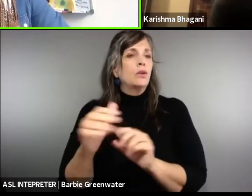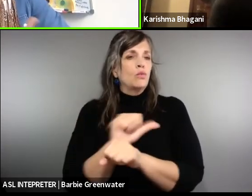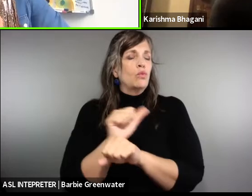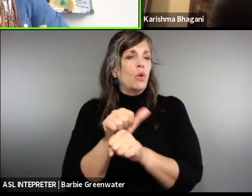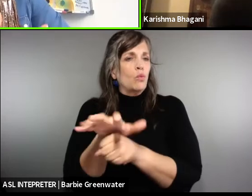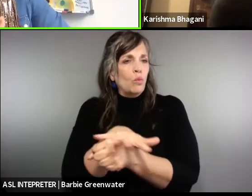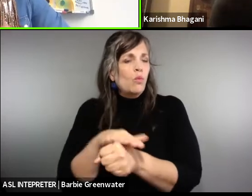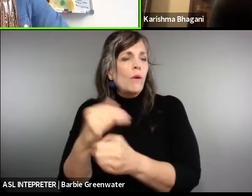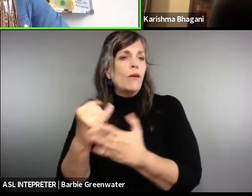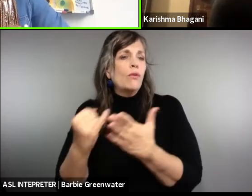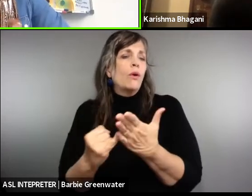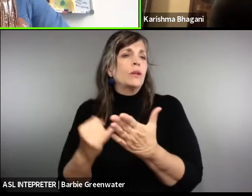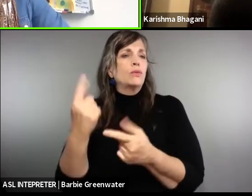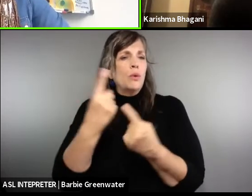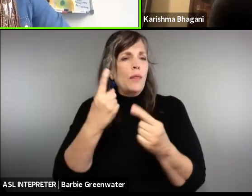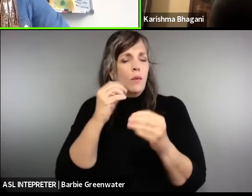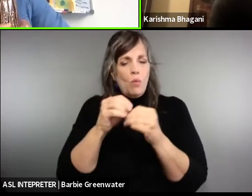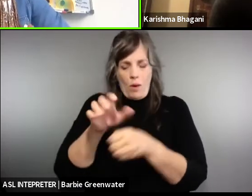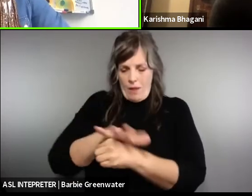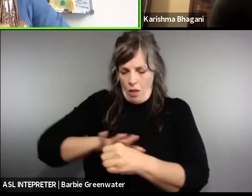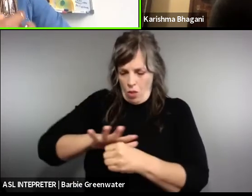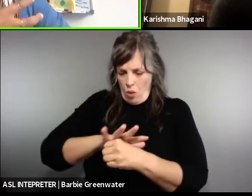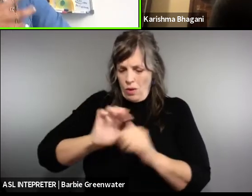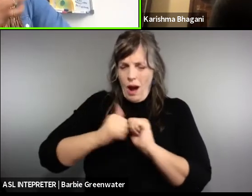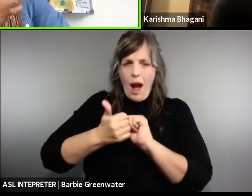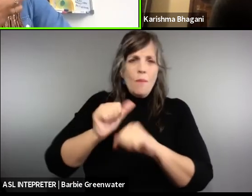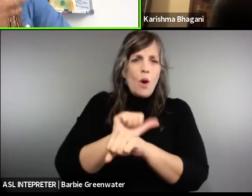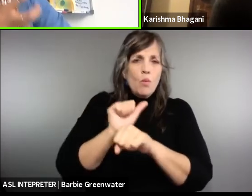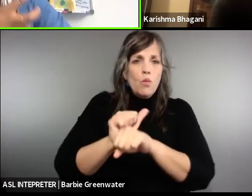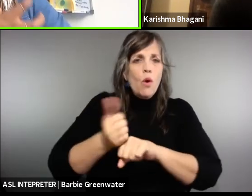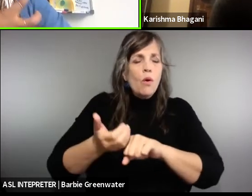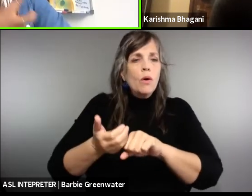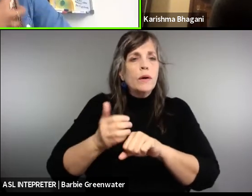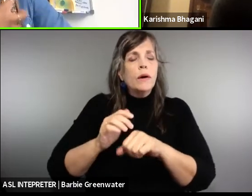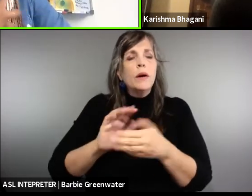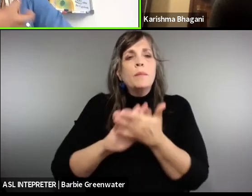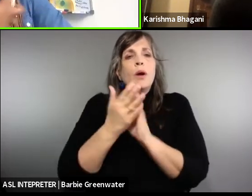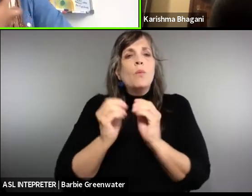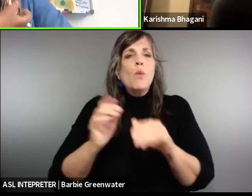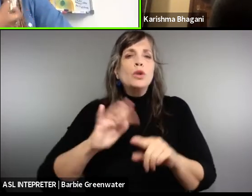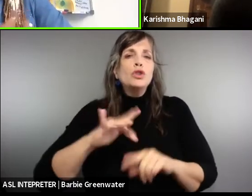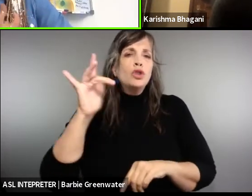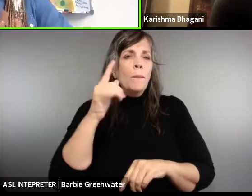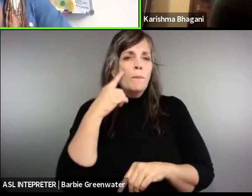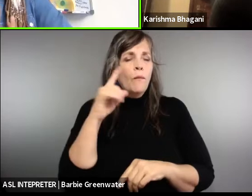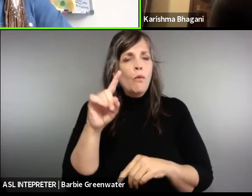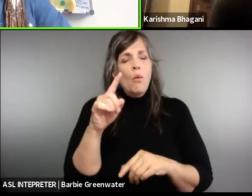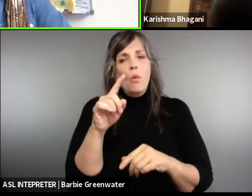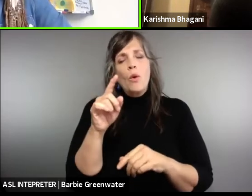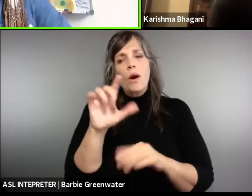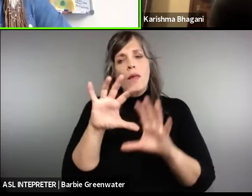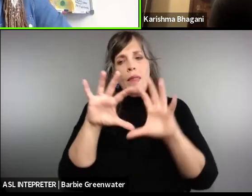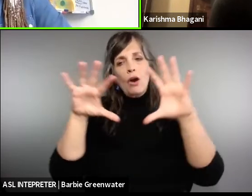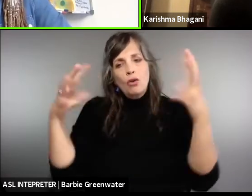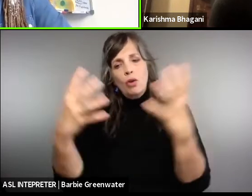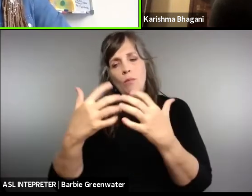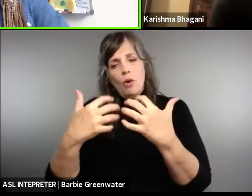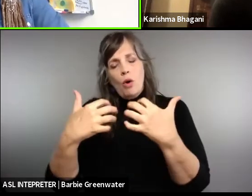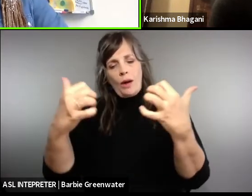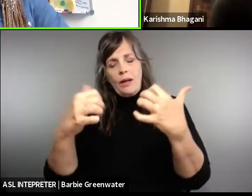to help them think more about the work and how they sharpen it for a global audience but without losing who they are within that space.